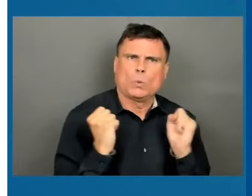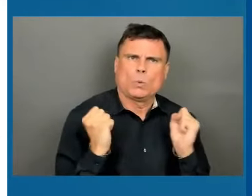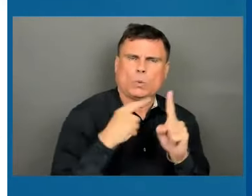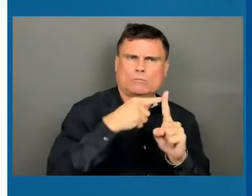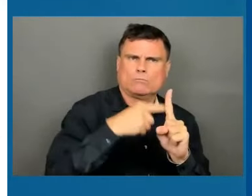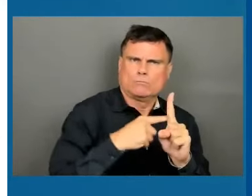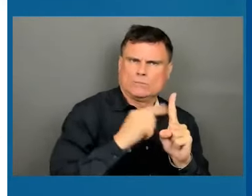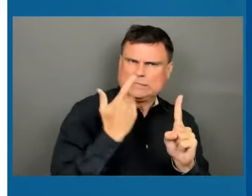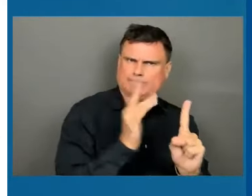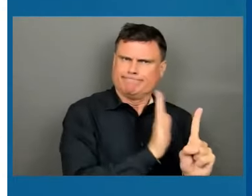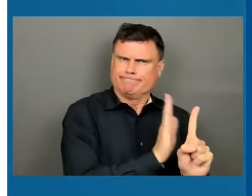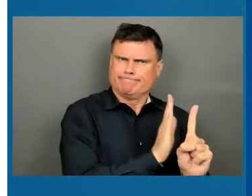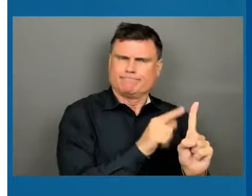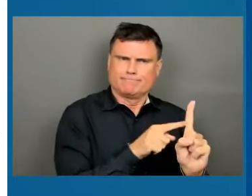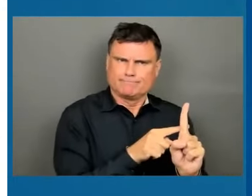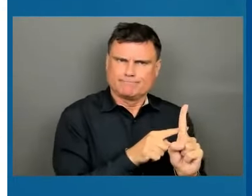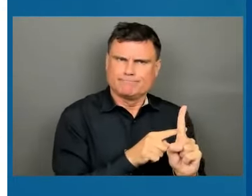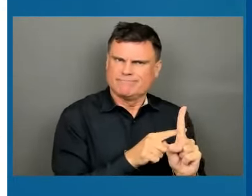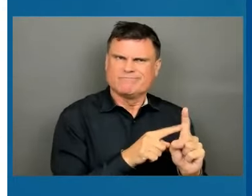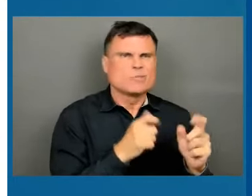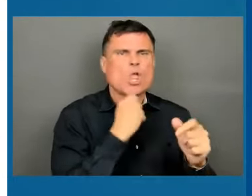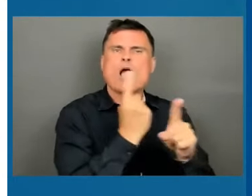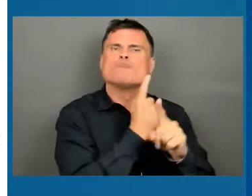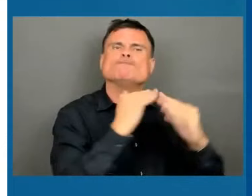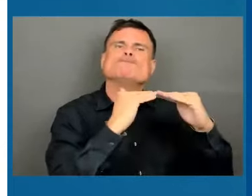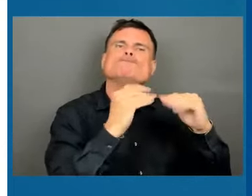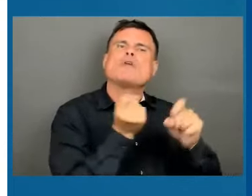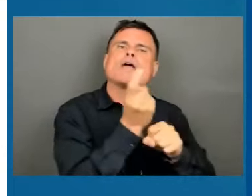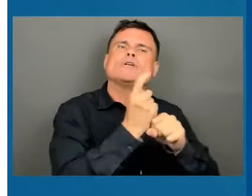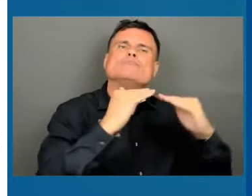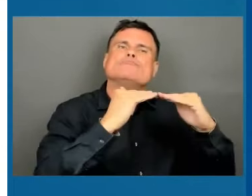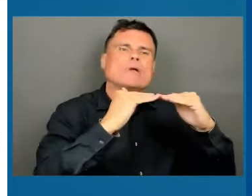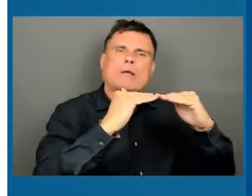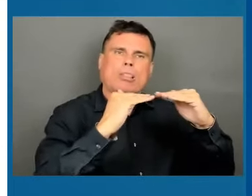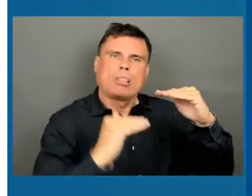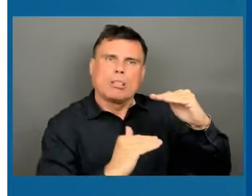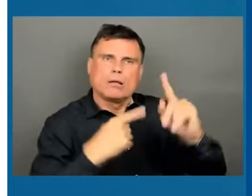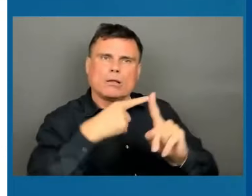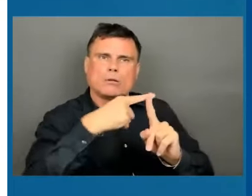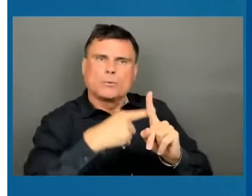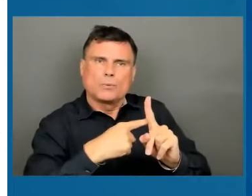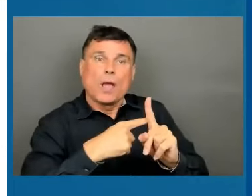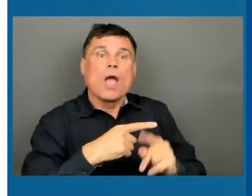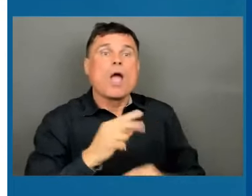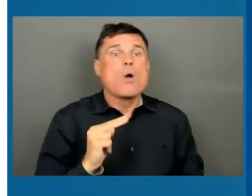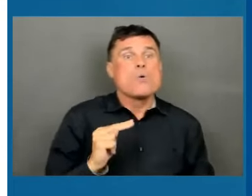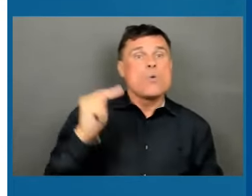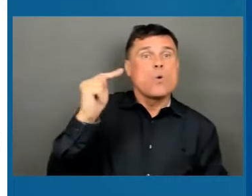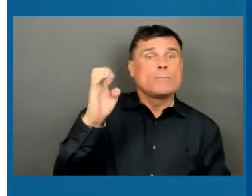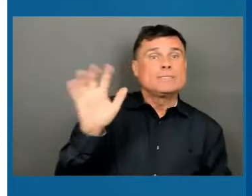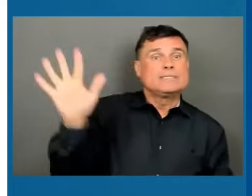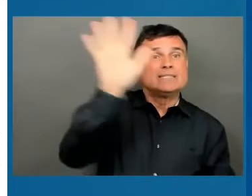However, when you look further north into B.C. and up into the Yukon, northwest territories,